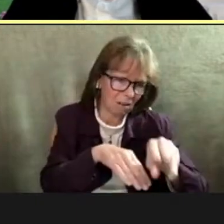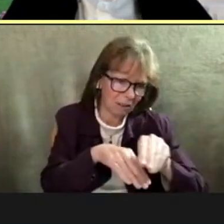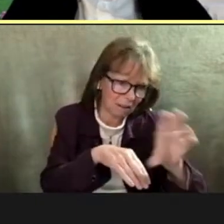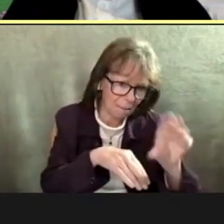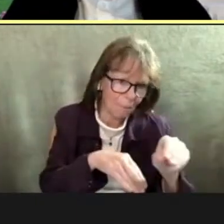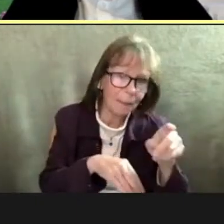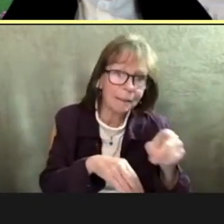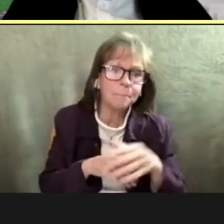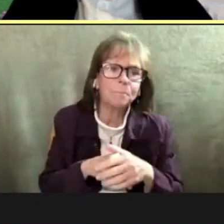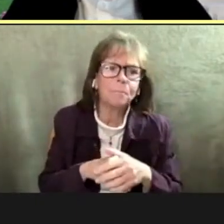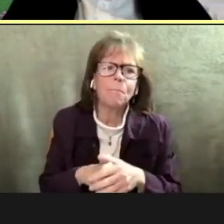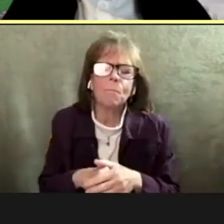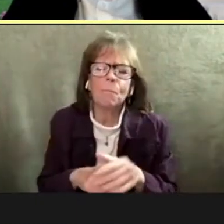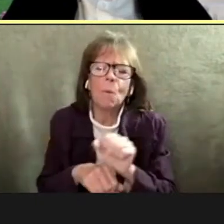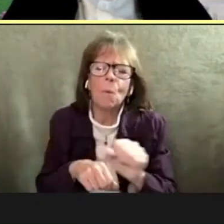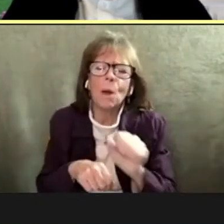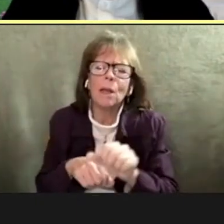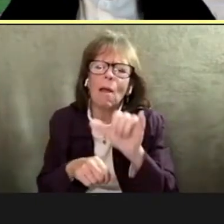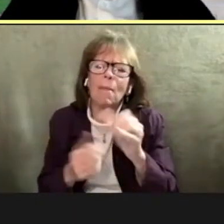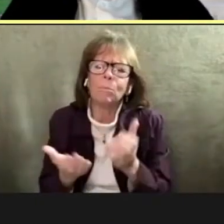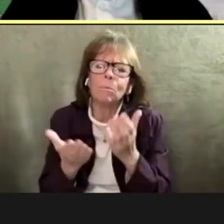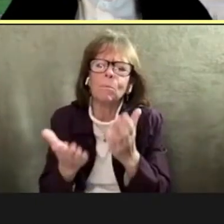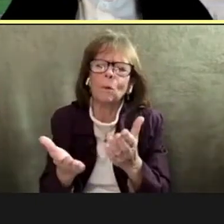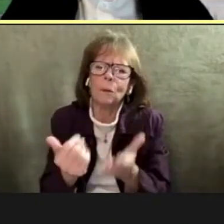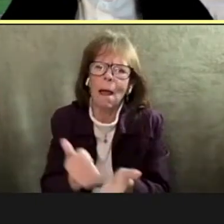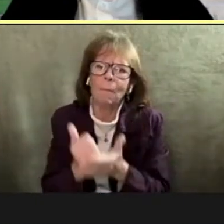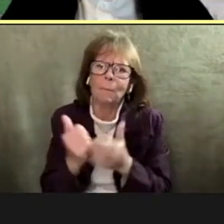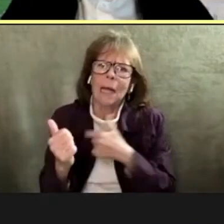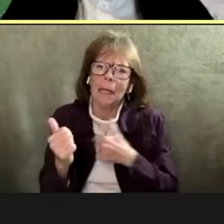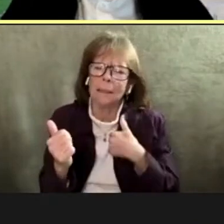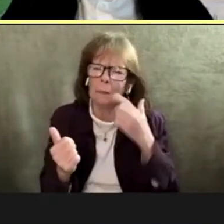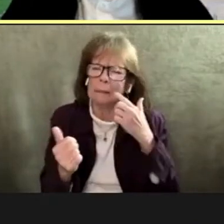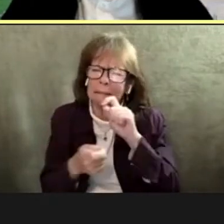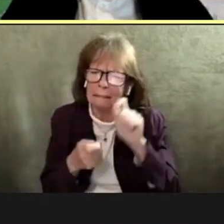Working on this proposal has helped us clarify exactly what we hope to create.